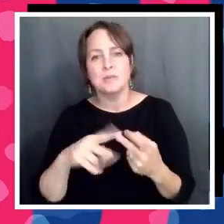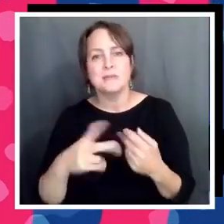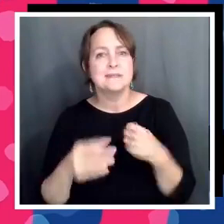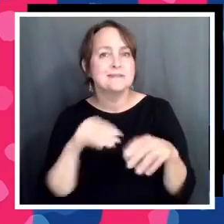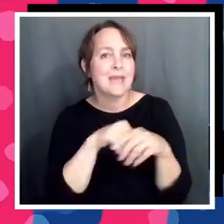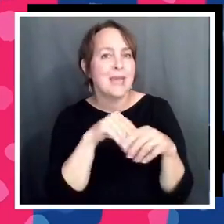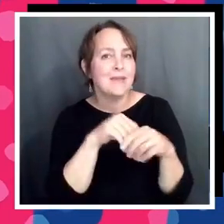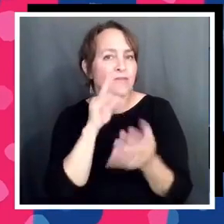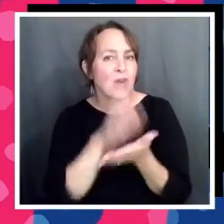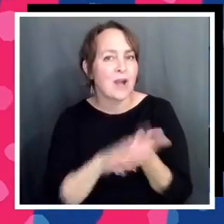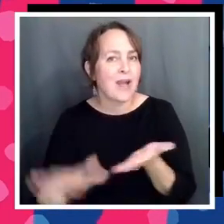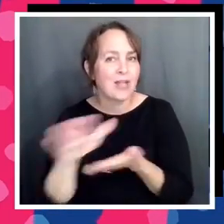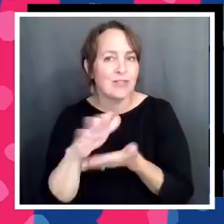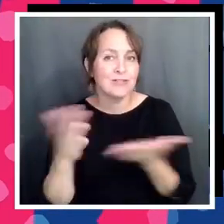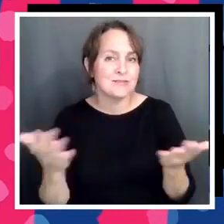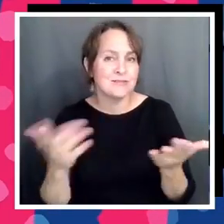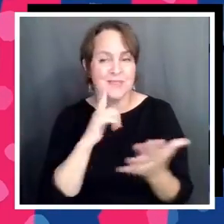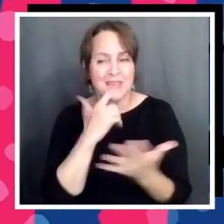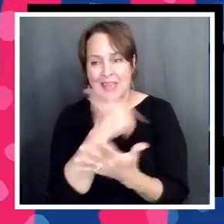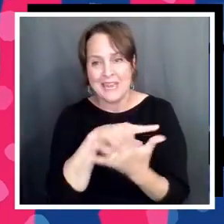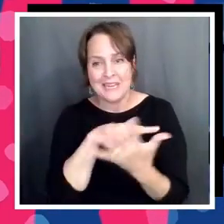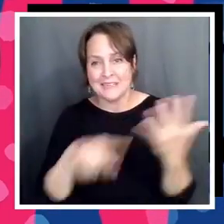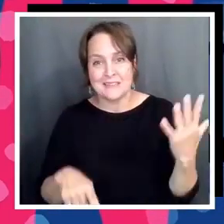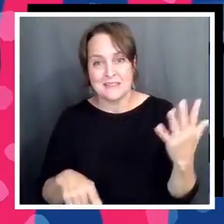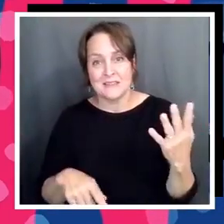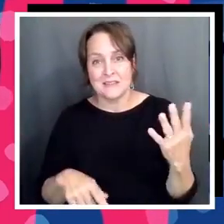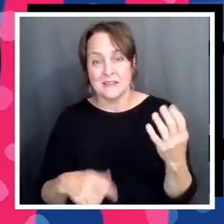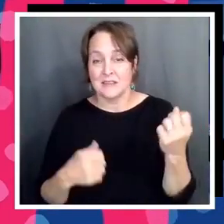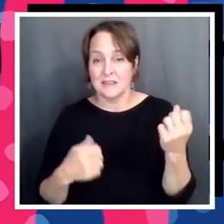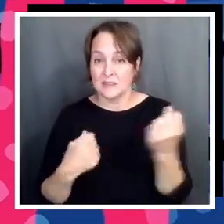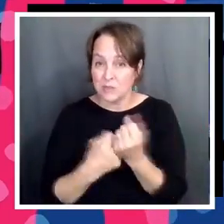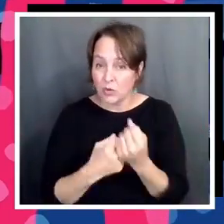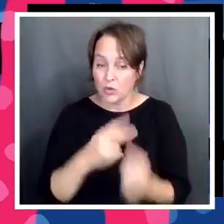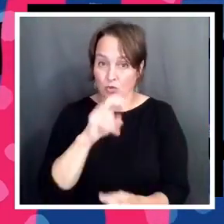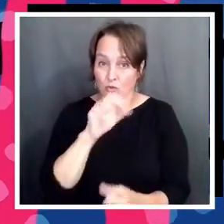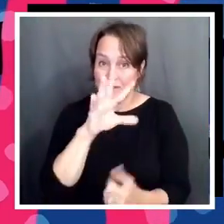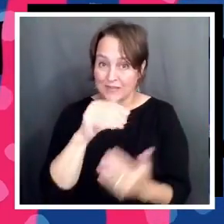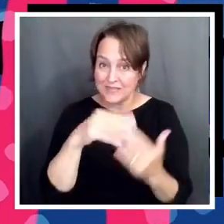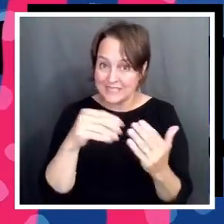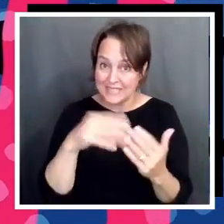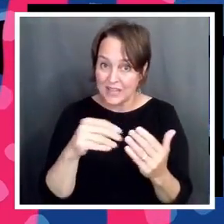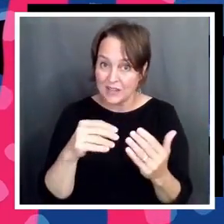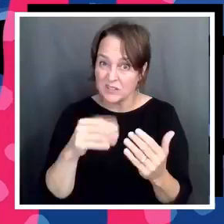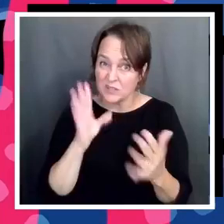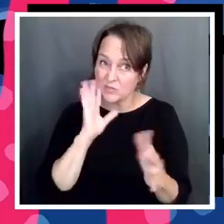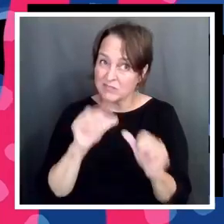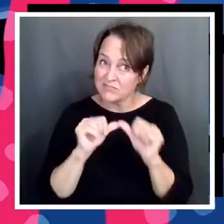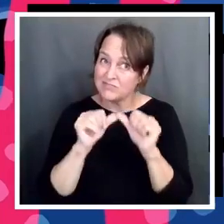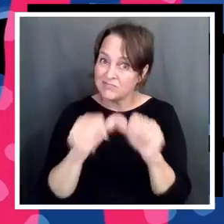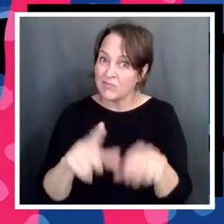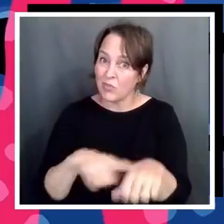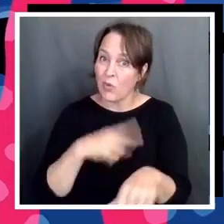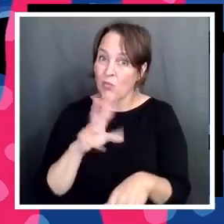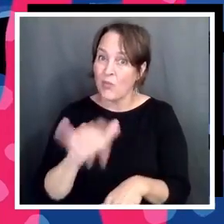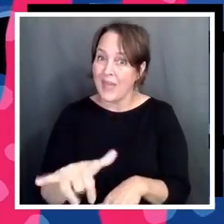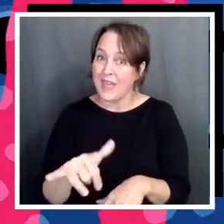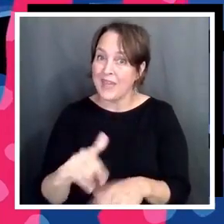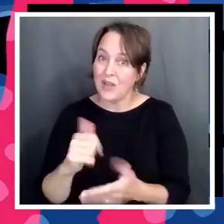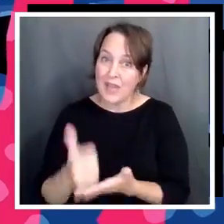OR WHETHER YOU JUST NEED HELP